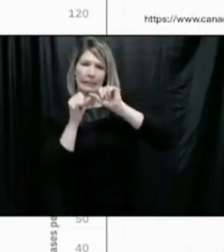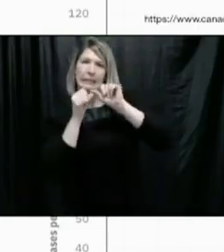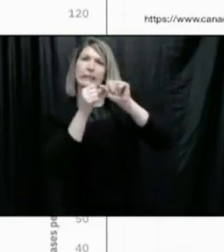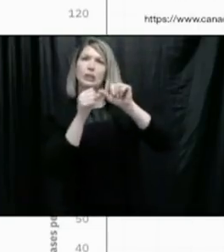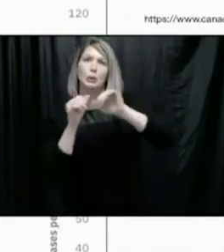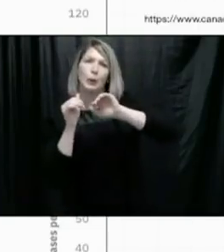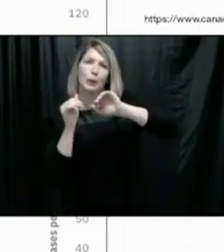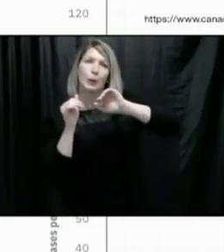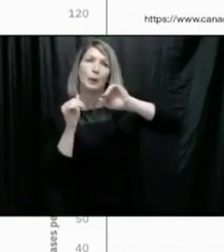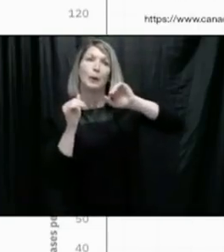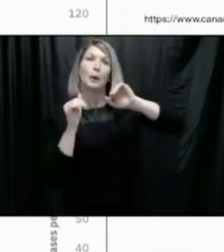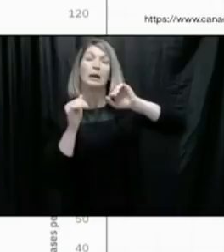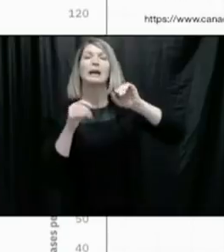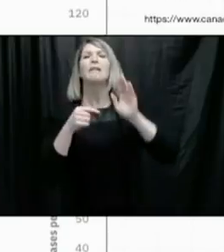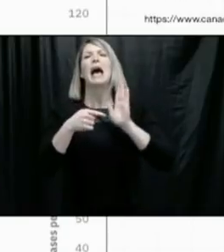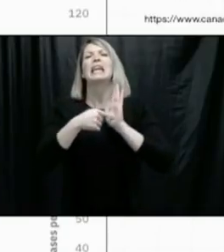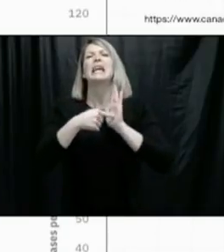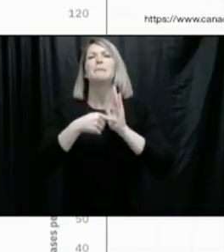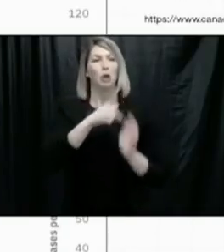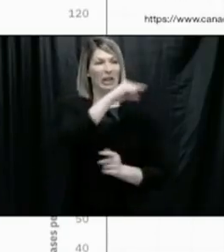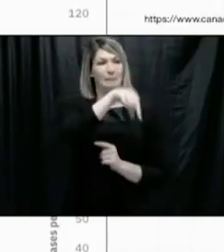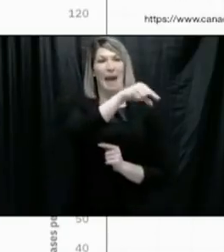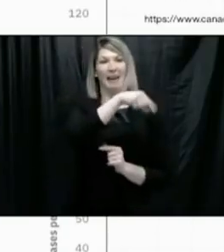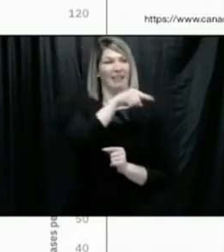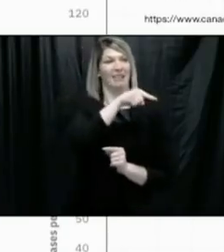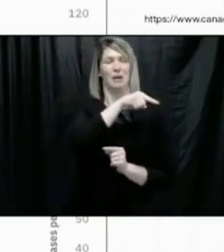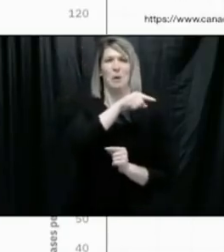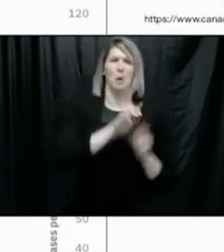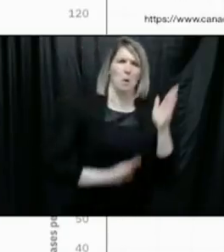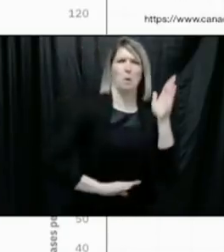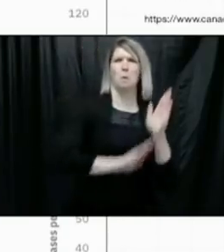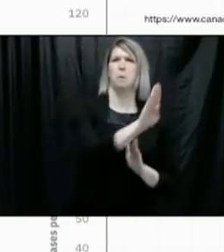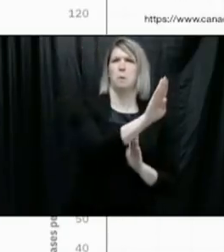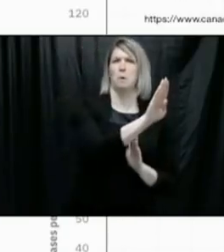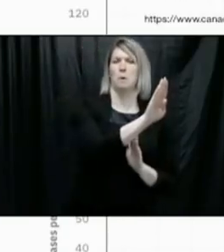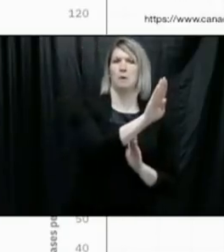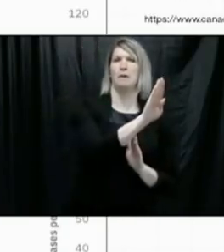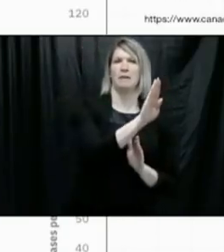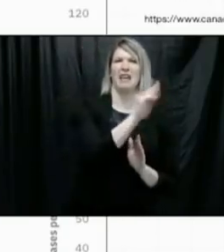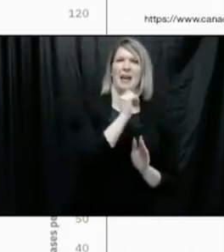THIS WOULD BE BEEN WORRISOME IF